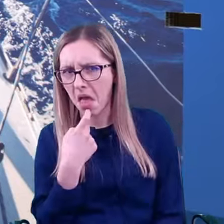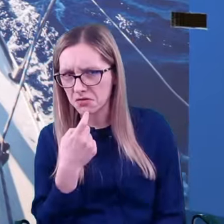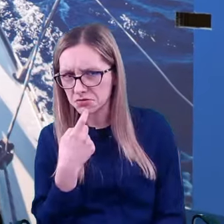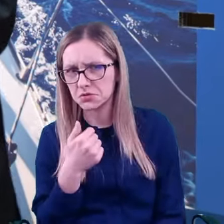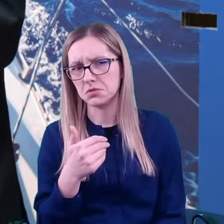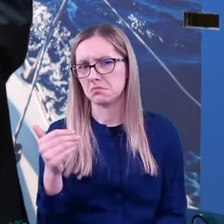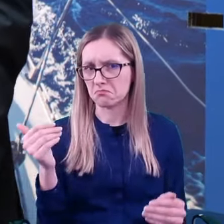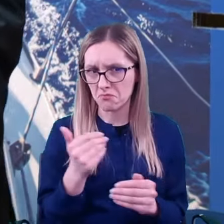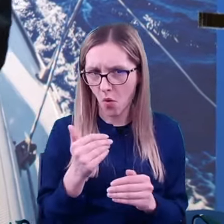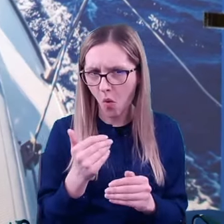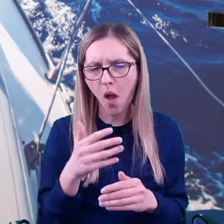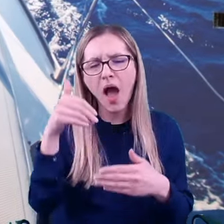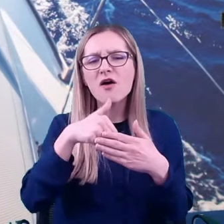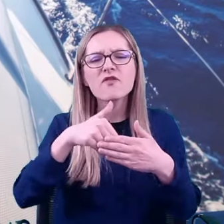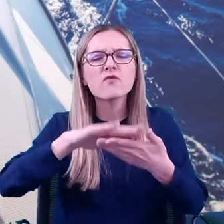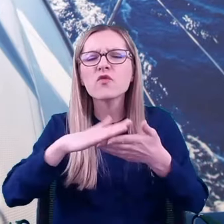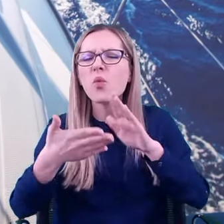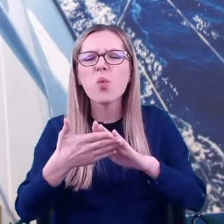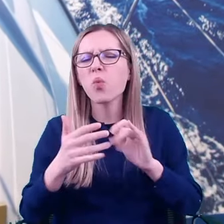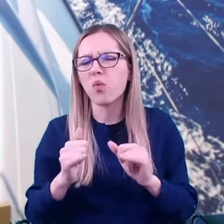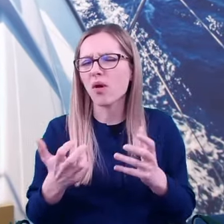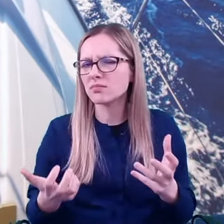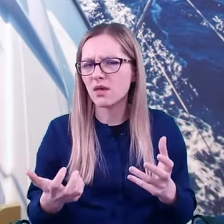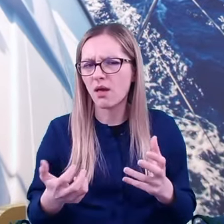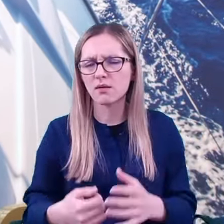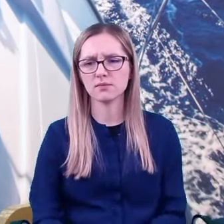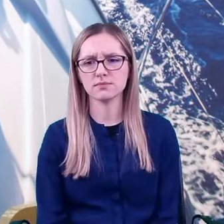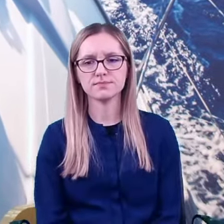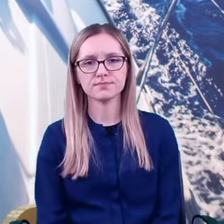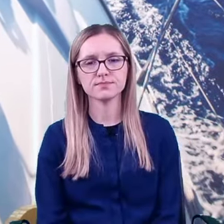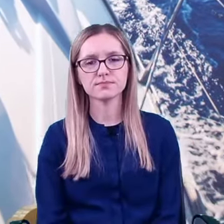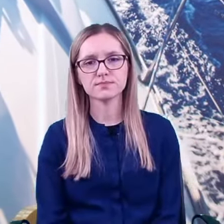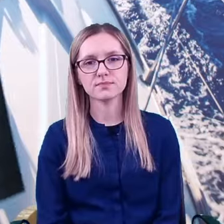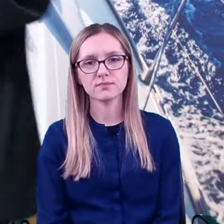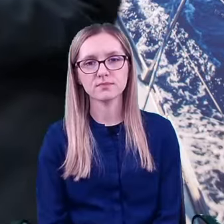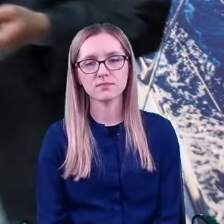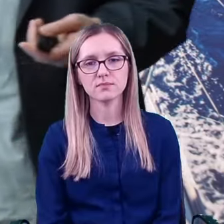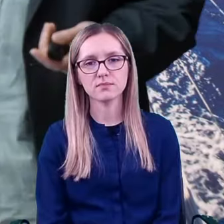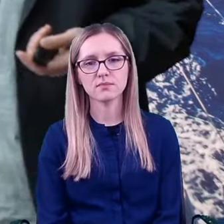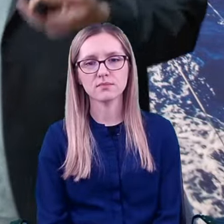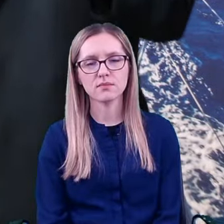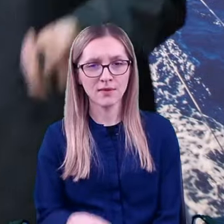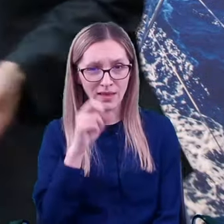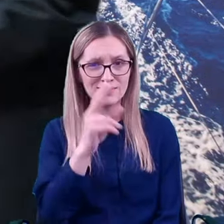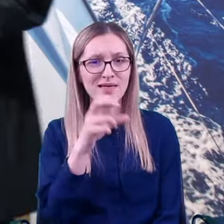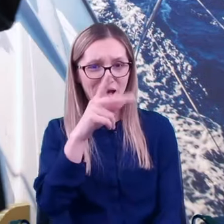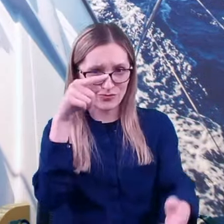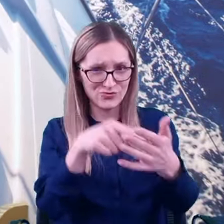What is its structure? Yes! This is exactly the word I was looking for!